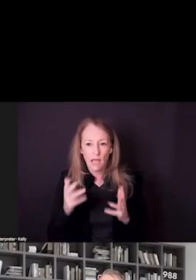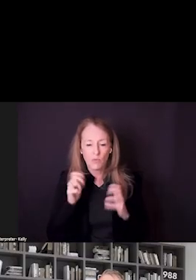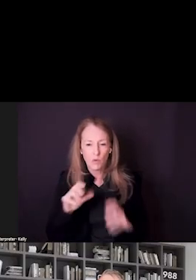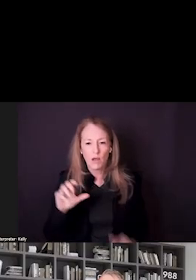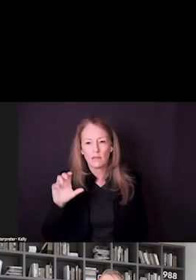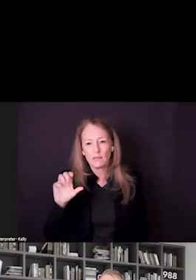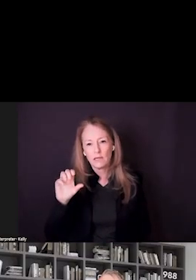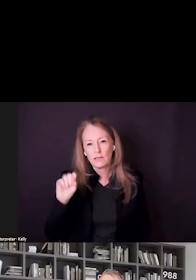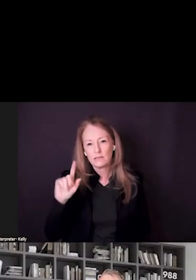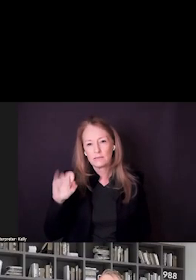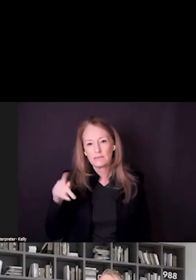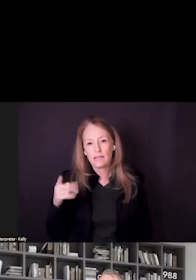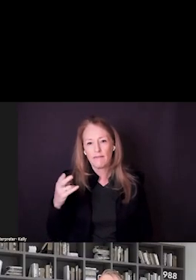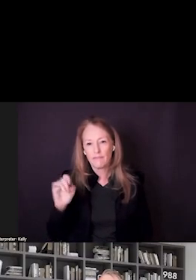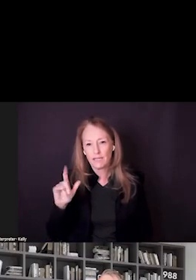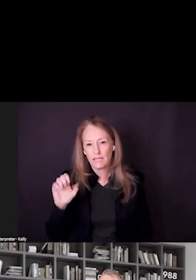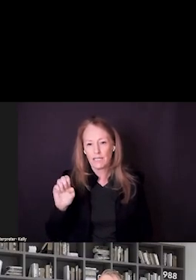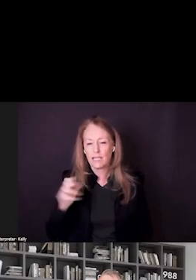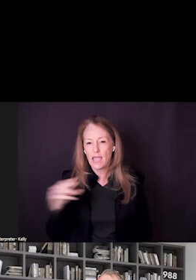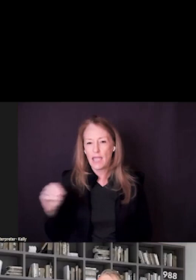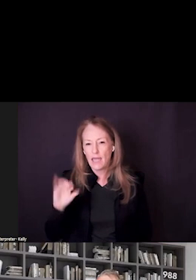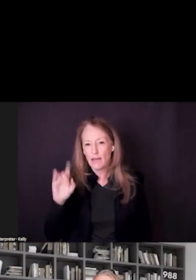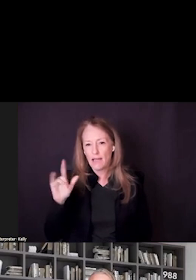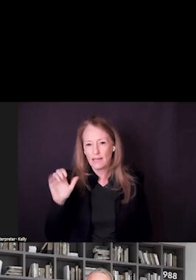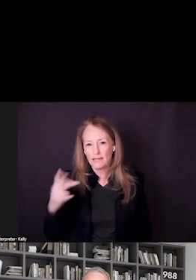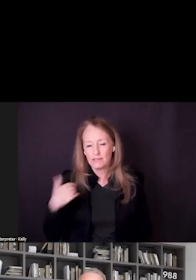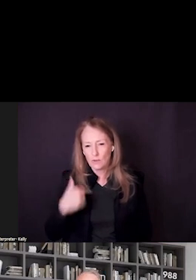STEPHANIE TO HAVE A QUICK MINUTE. IDEN, HAPPY BIRTHDAY!